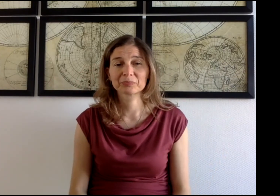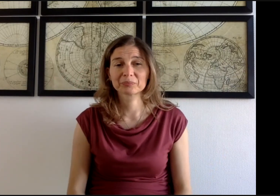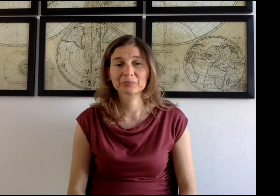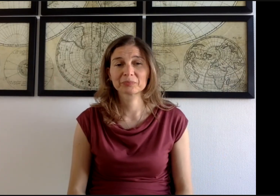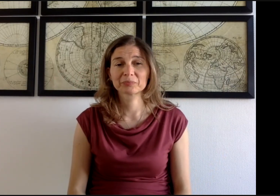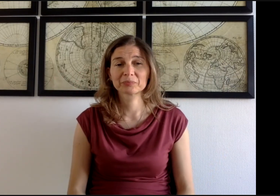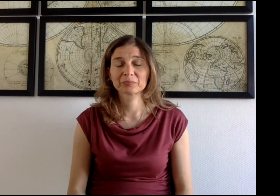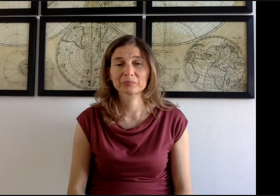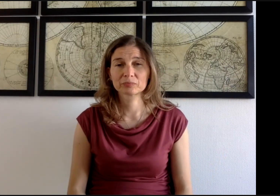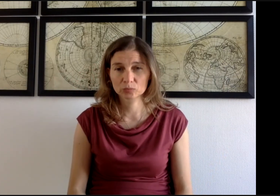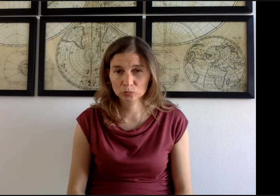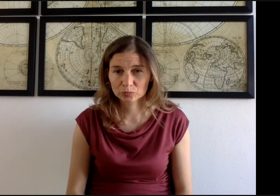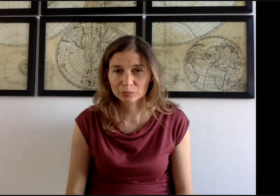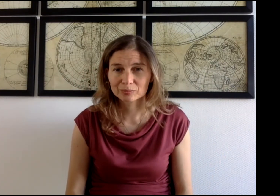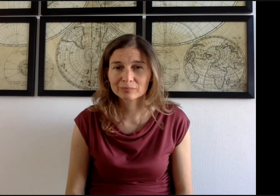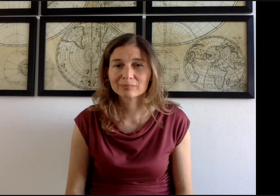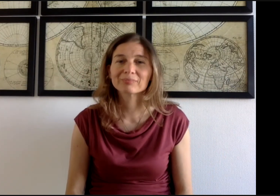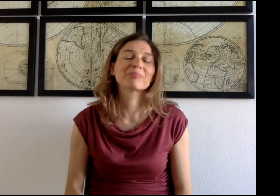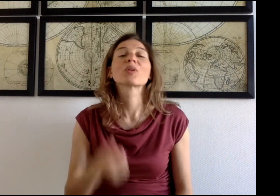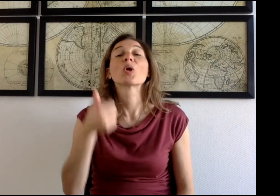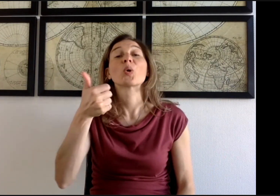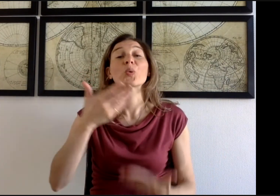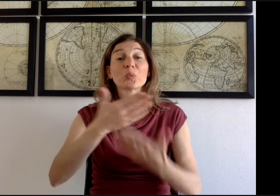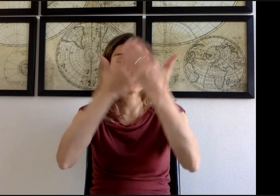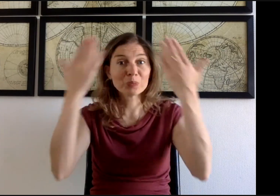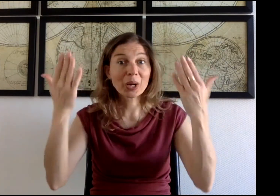Good morning, I hope that you can hear me.